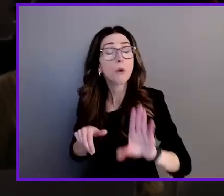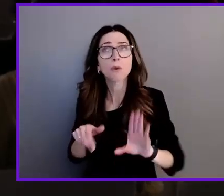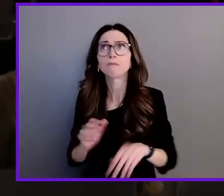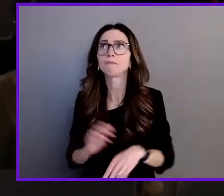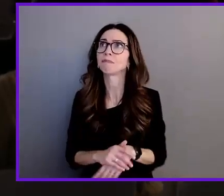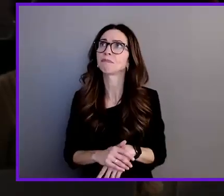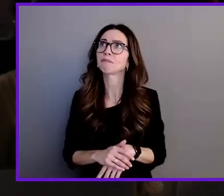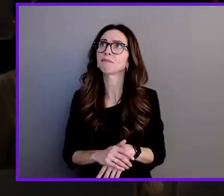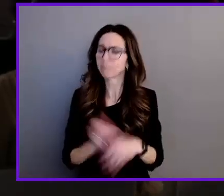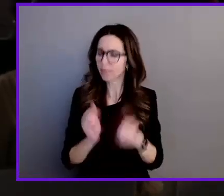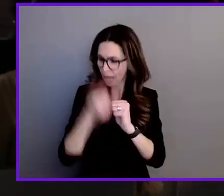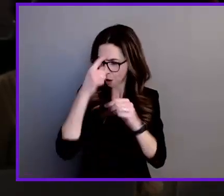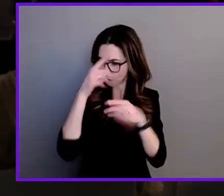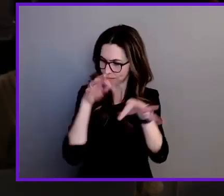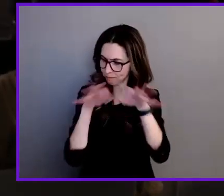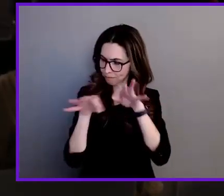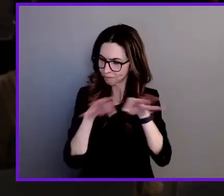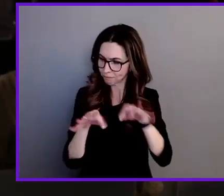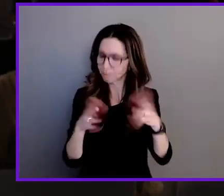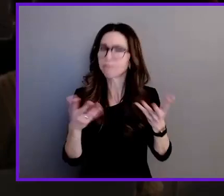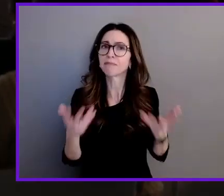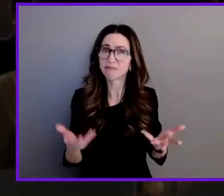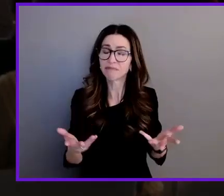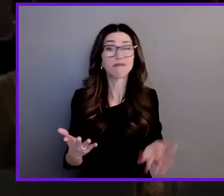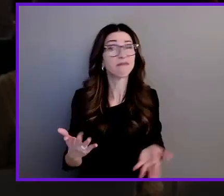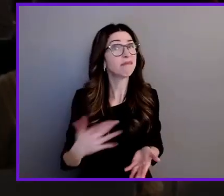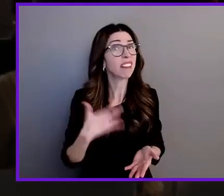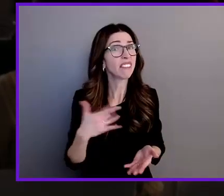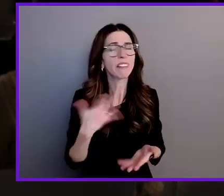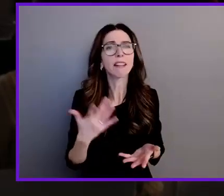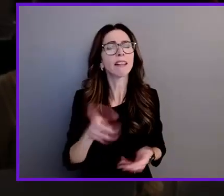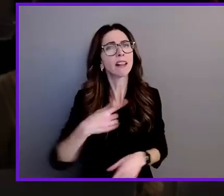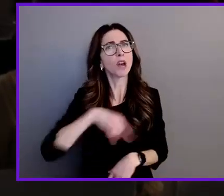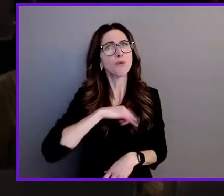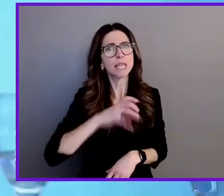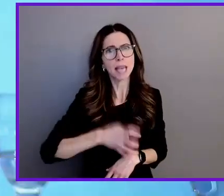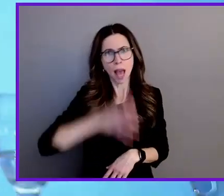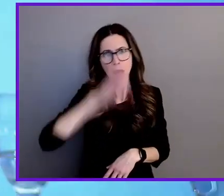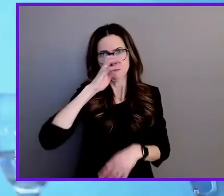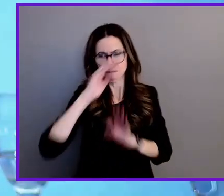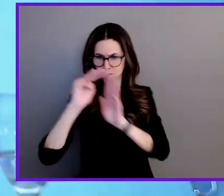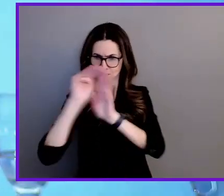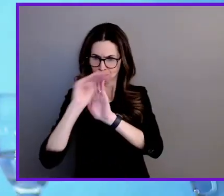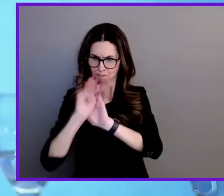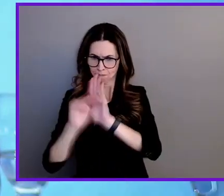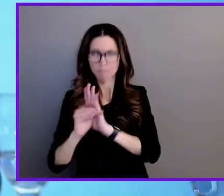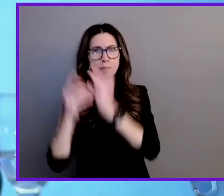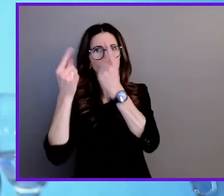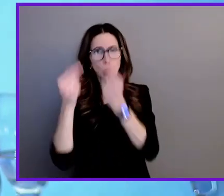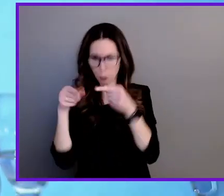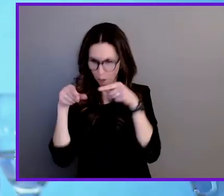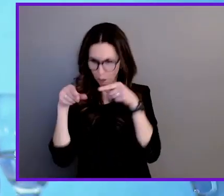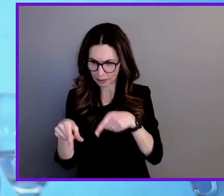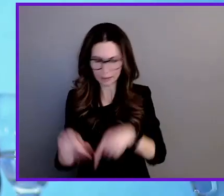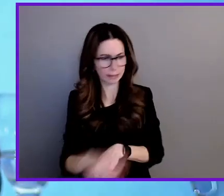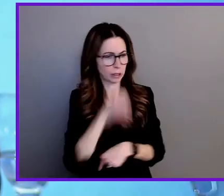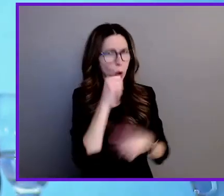That’s not the issue. The real issue is to understand that our way of thinking,